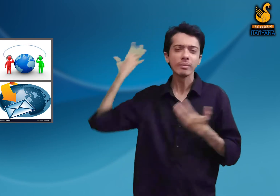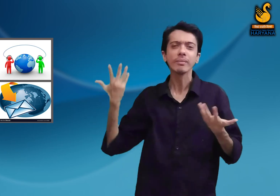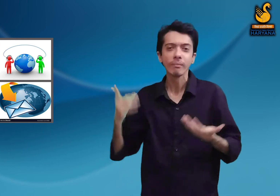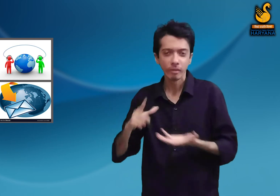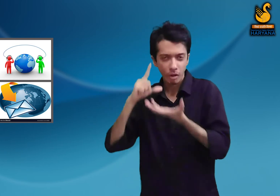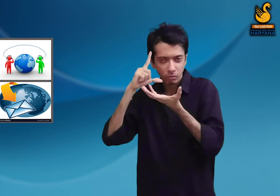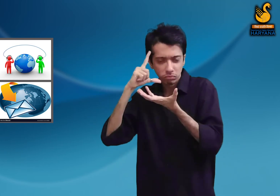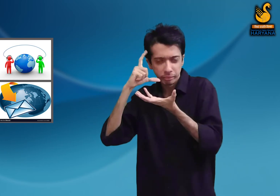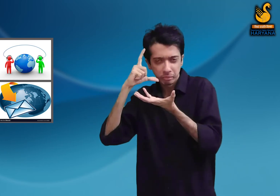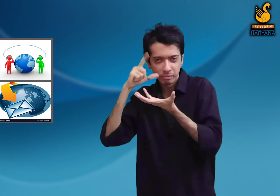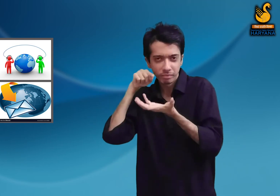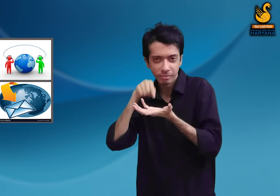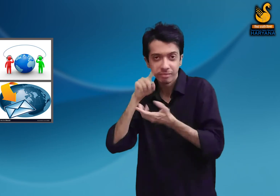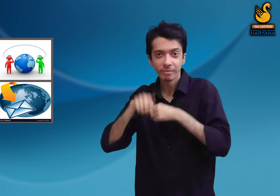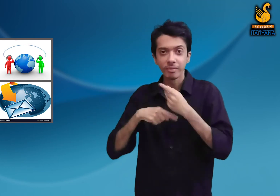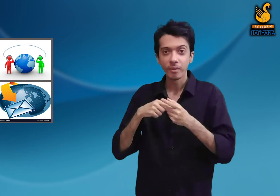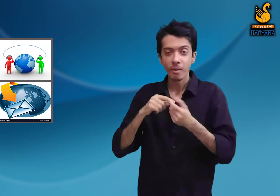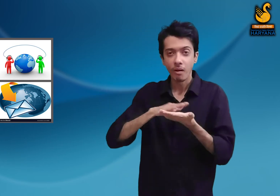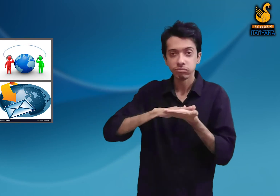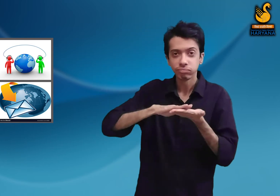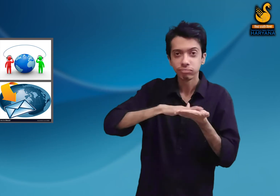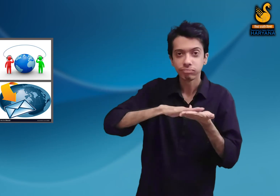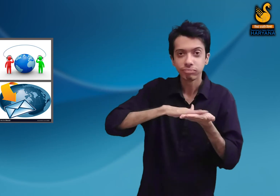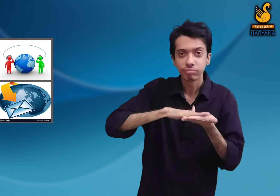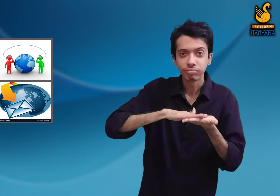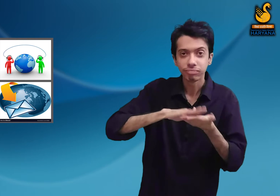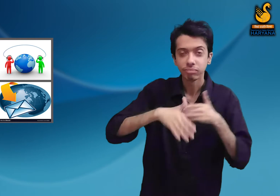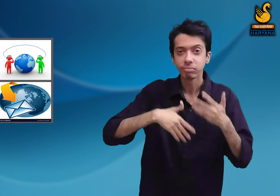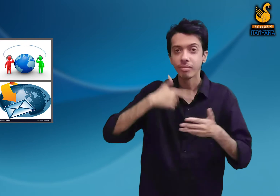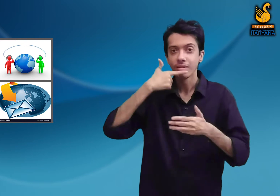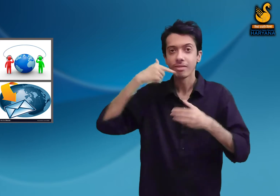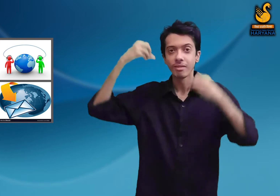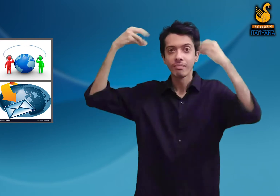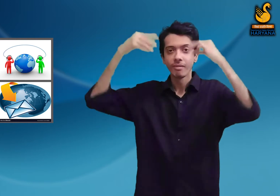we had cameras of old technologies. Photos were developed using chemicals and film.